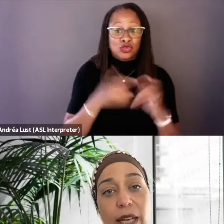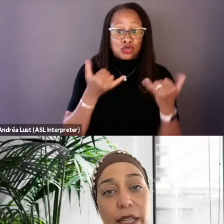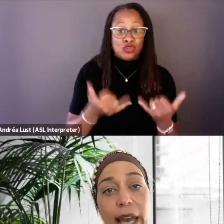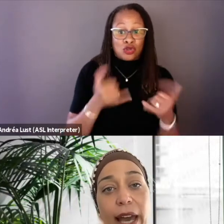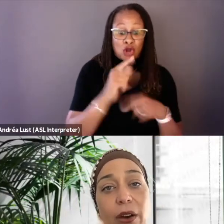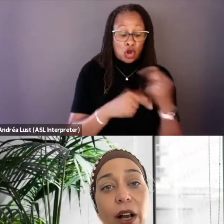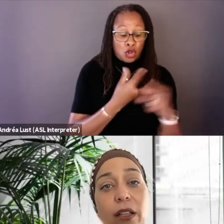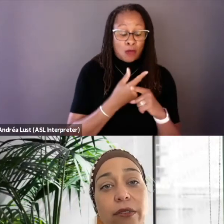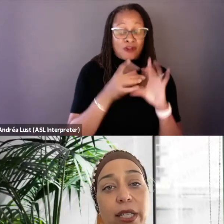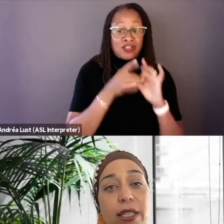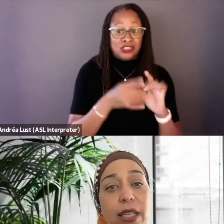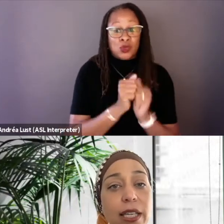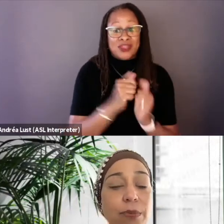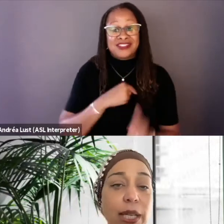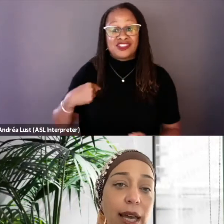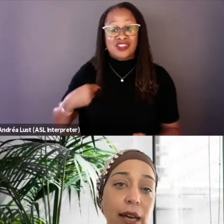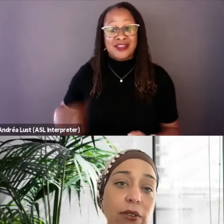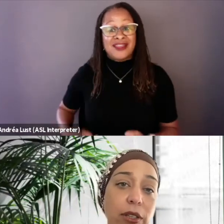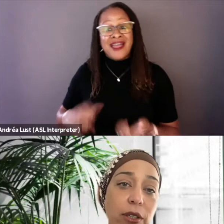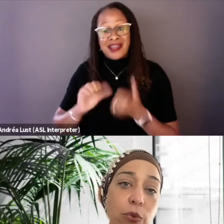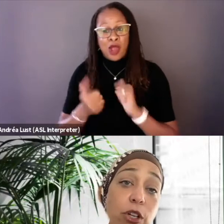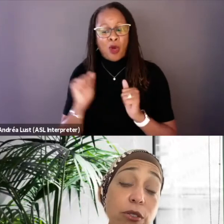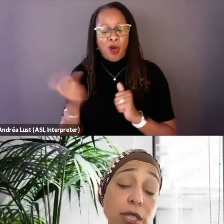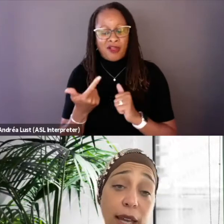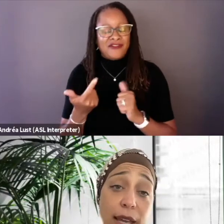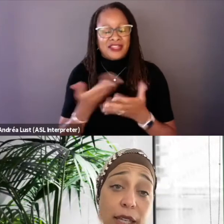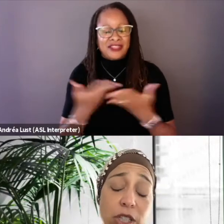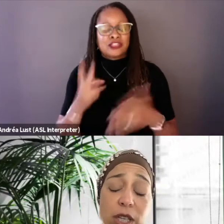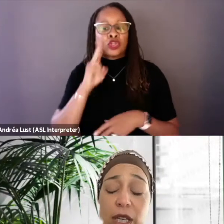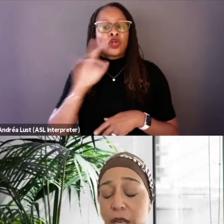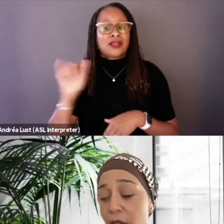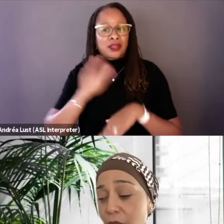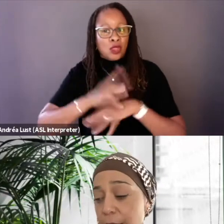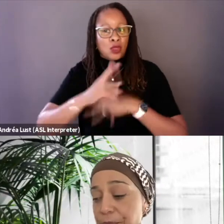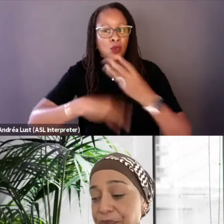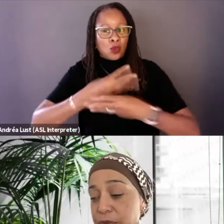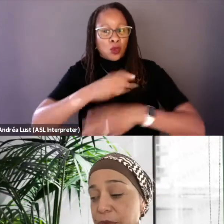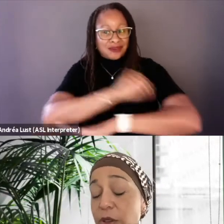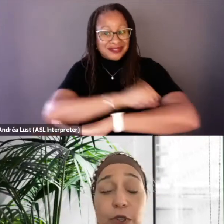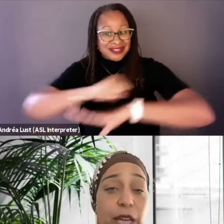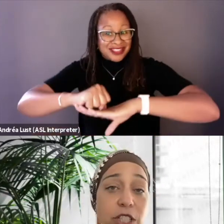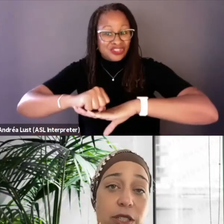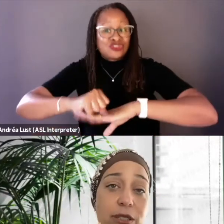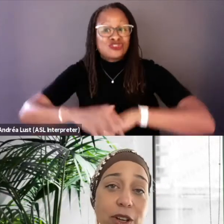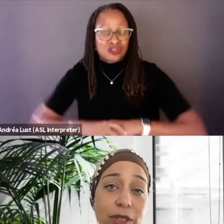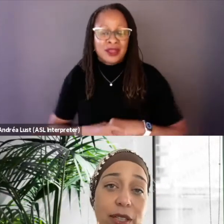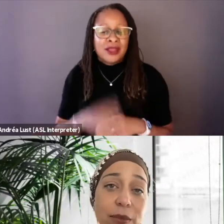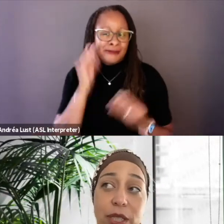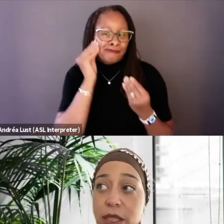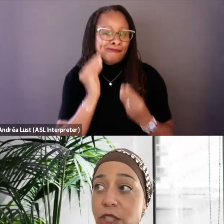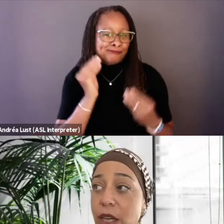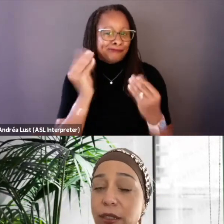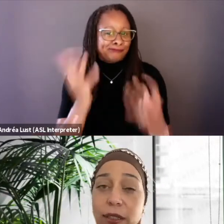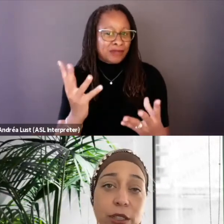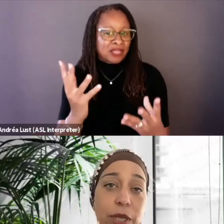and how all of these things play out on the world stage. So information certainly, to be cliche a little bit,